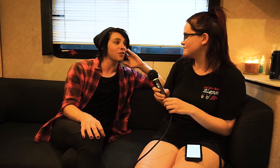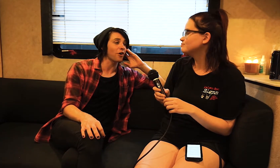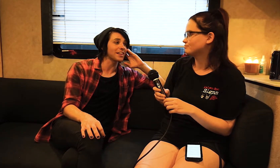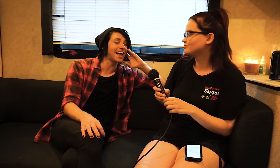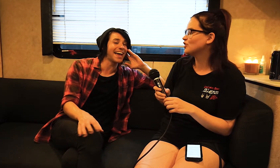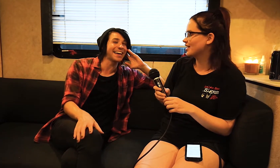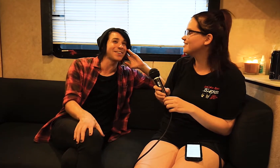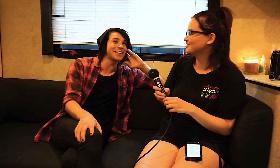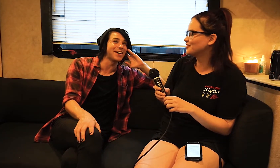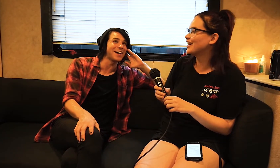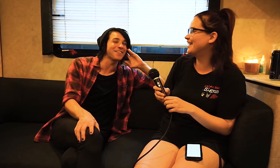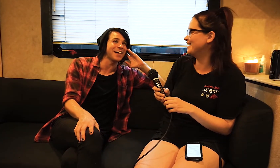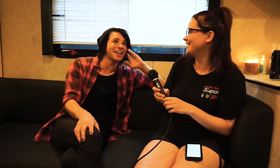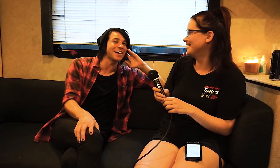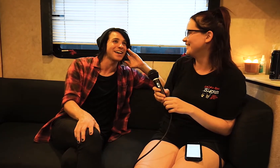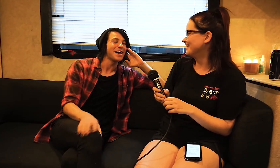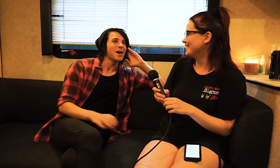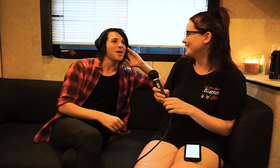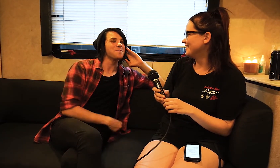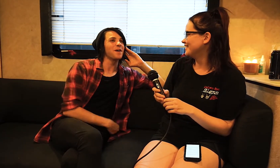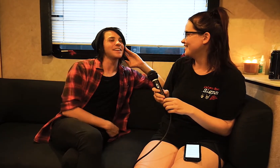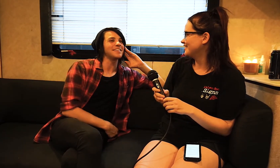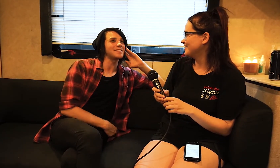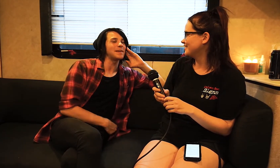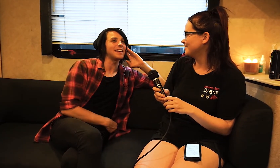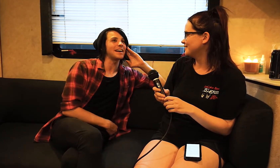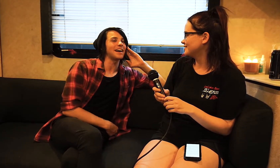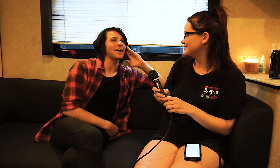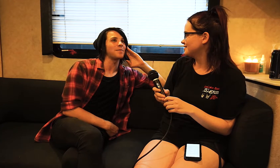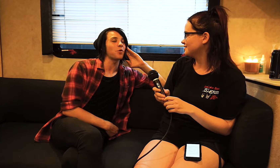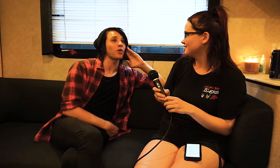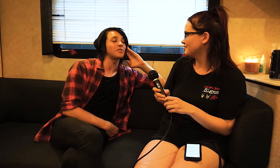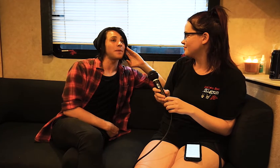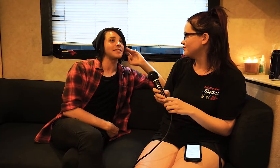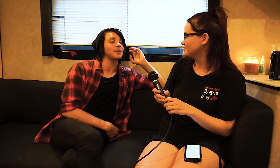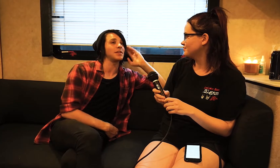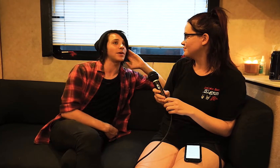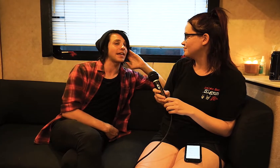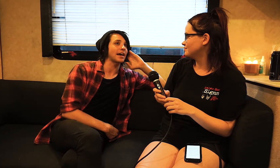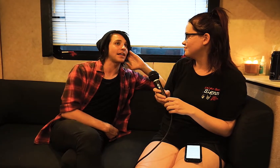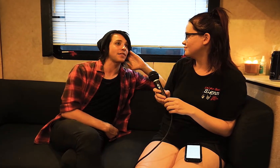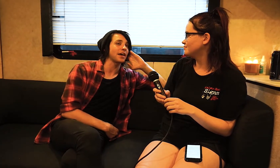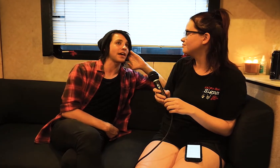like *laughs* right, right we don't have to have a lot of money or space to be doing that kind of thing